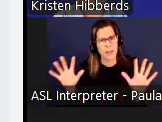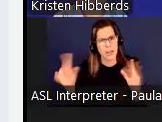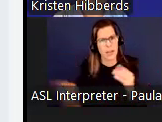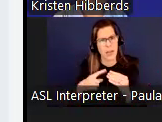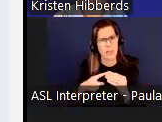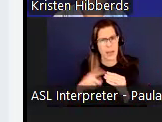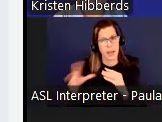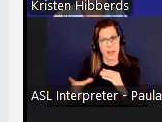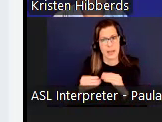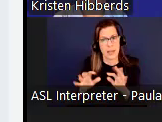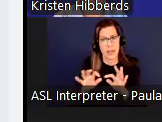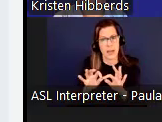phrase use of physical force.